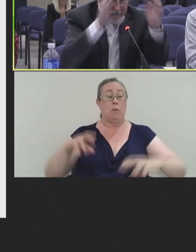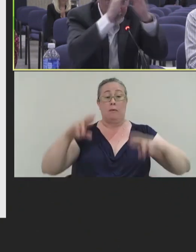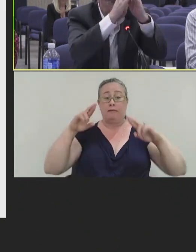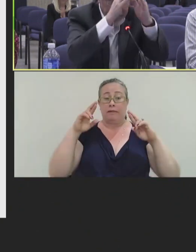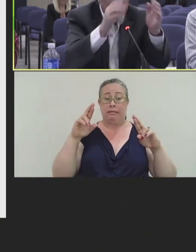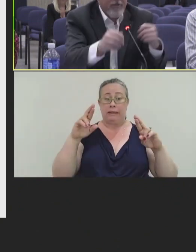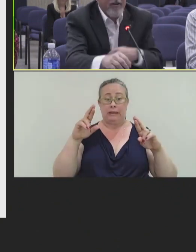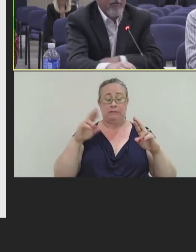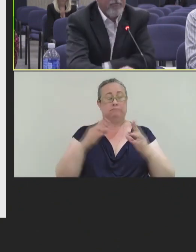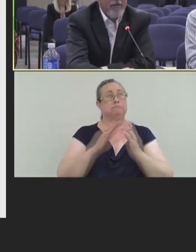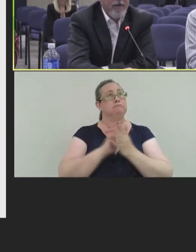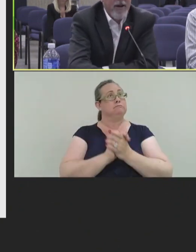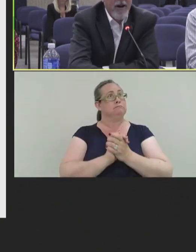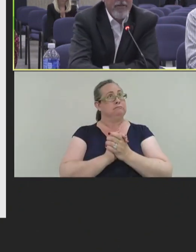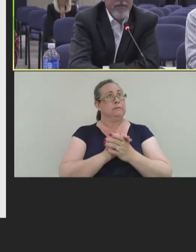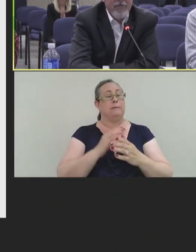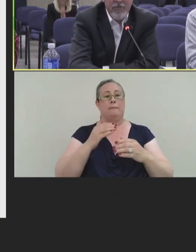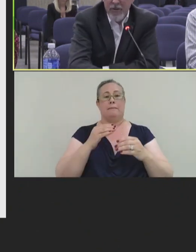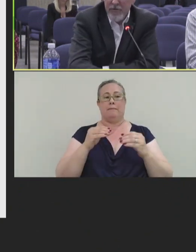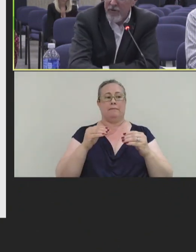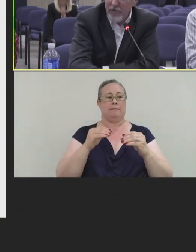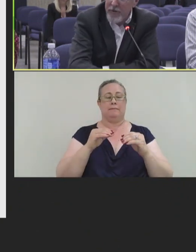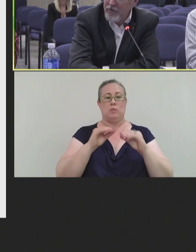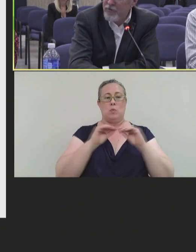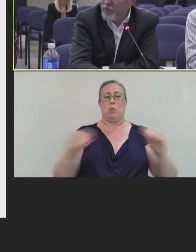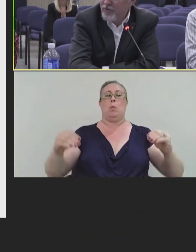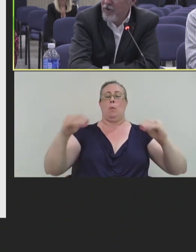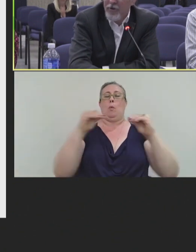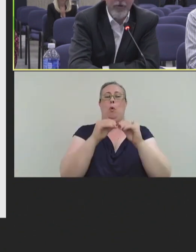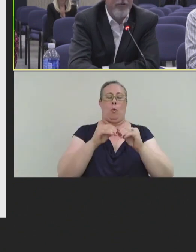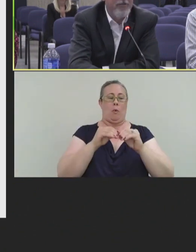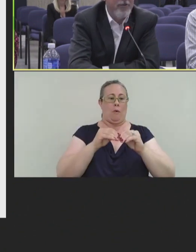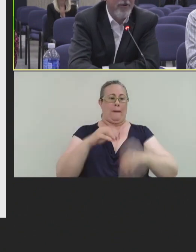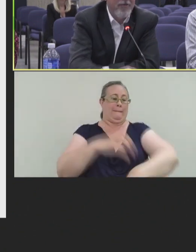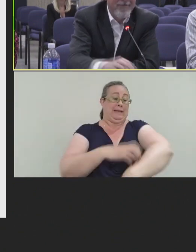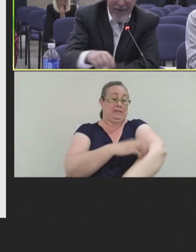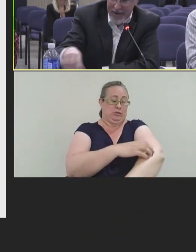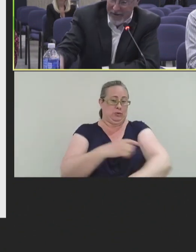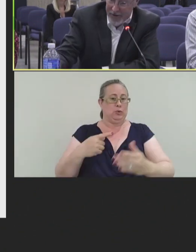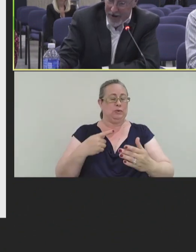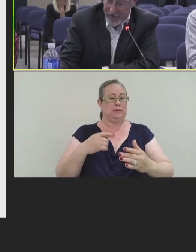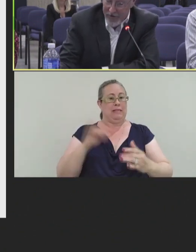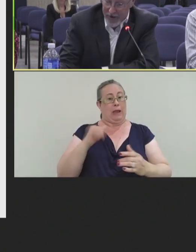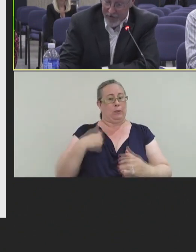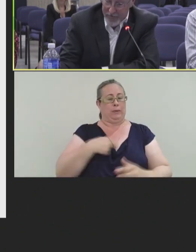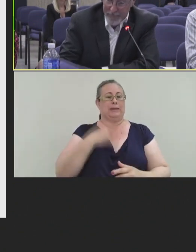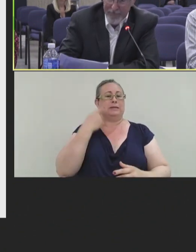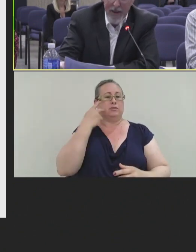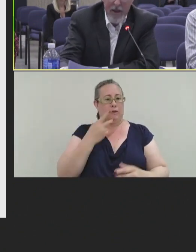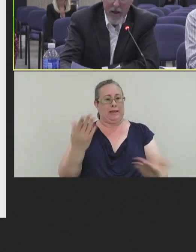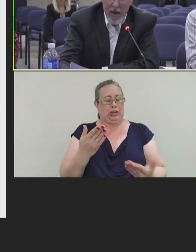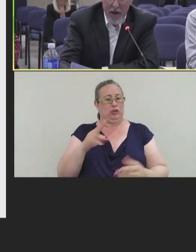please, let us be beyond this surge of measles we saw earlier this year in the United States.